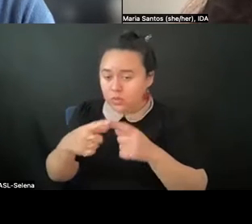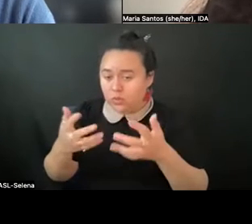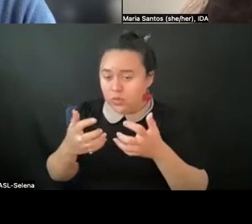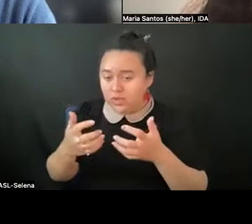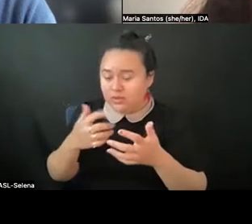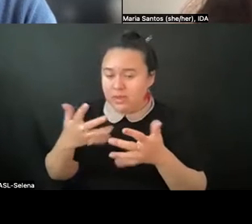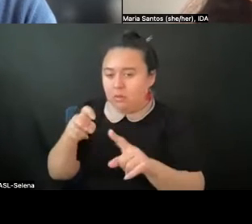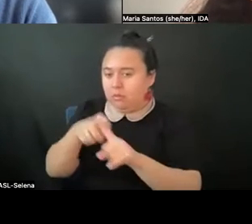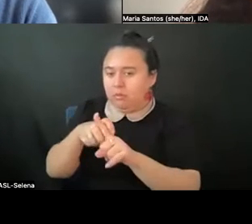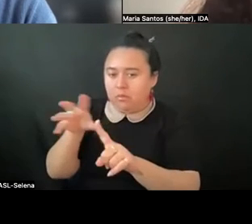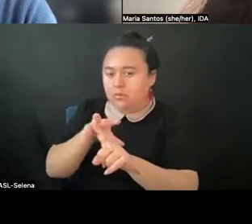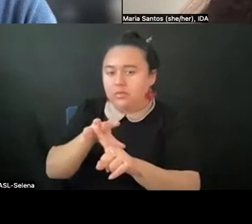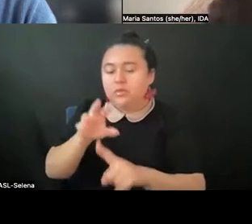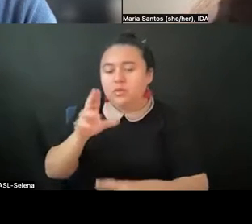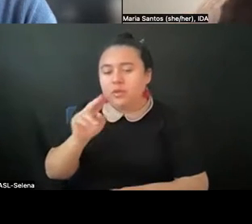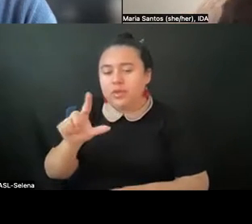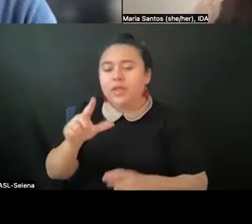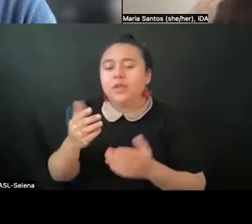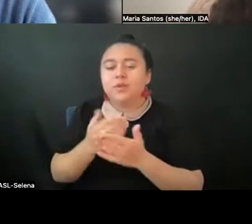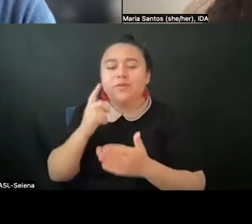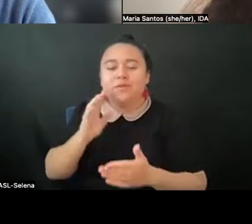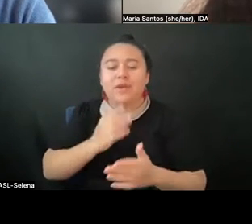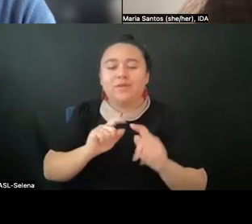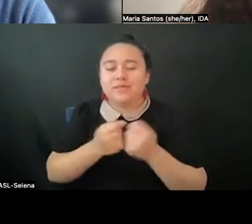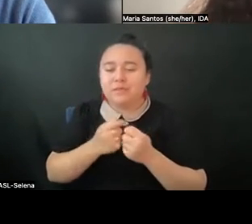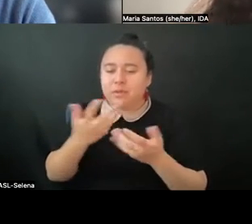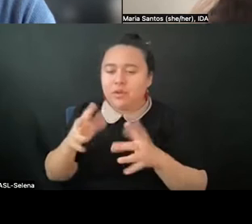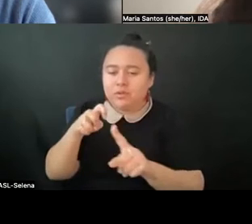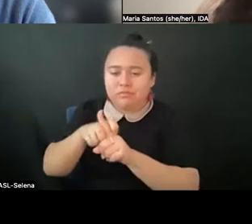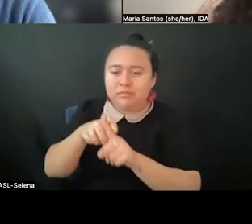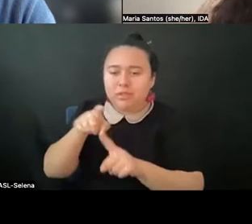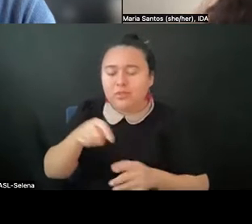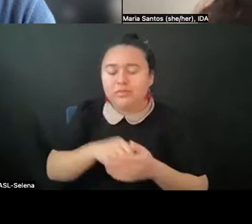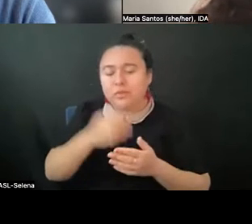Ranell is very new to our team so I don't want to put you on the spot.